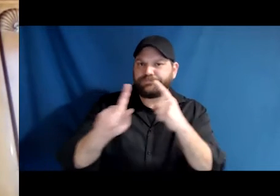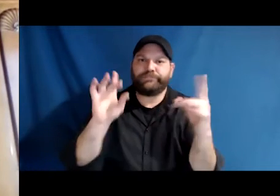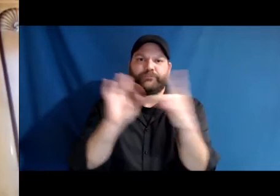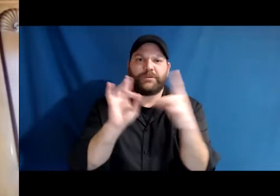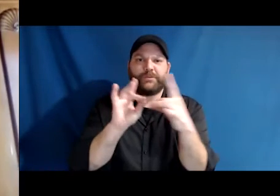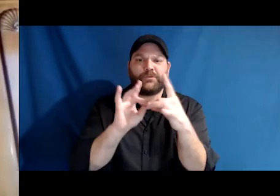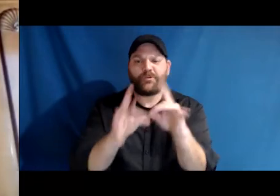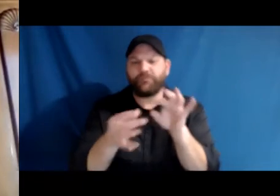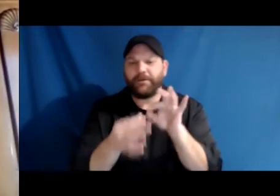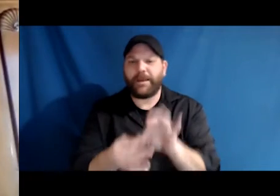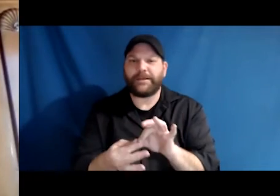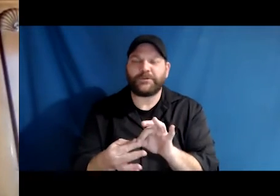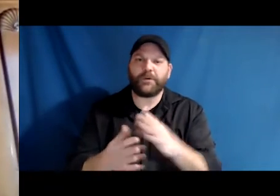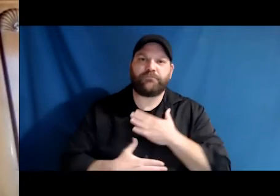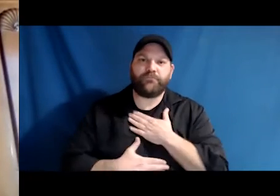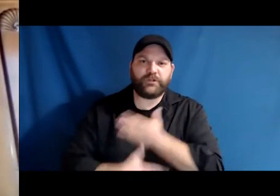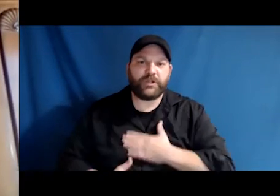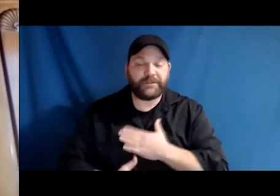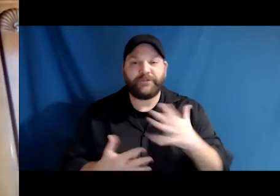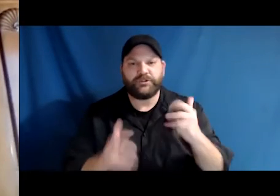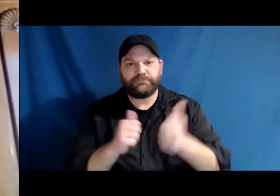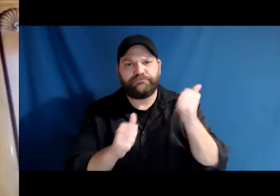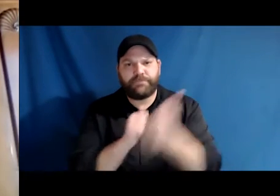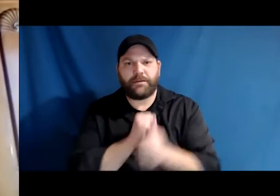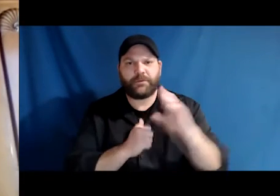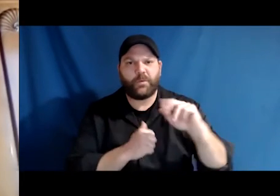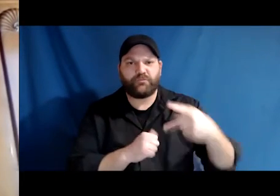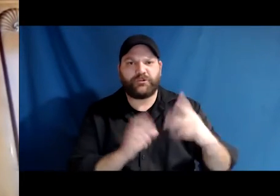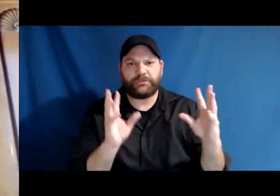staff members that was passed at our recent Corporation meeting, and it reads like this: